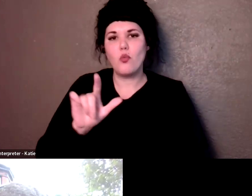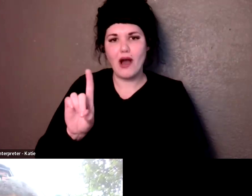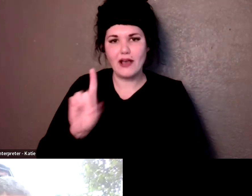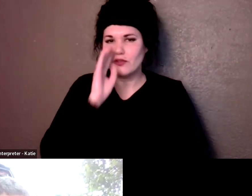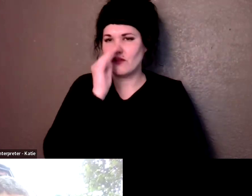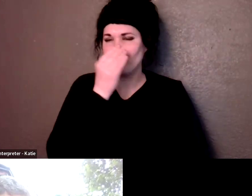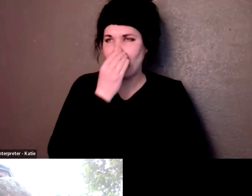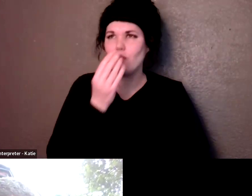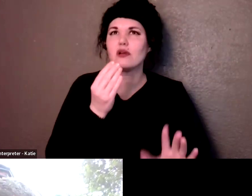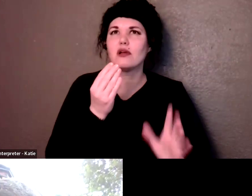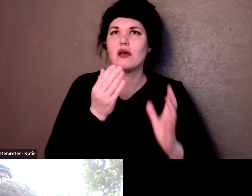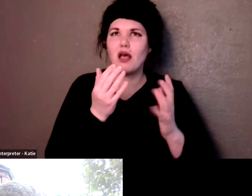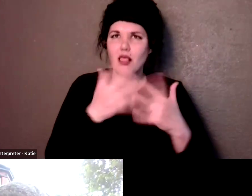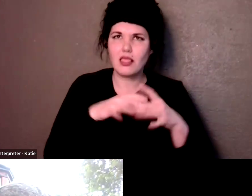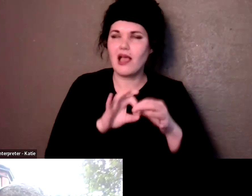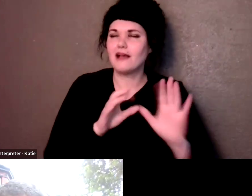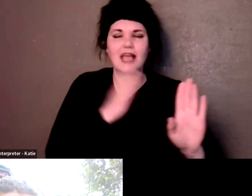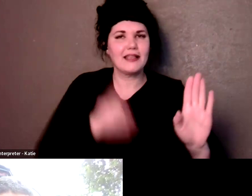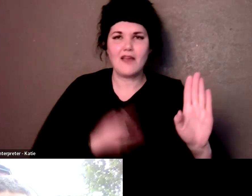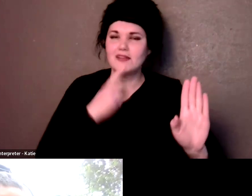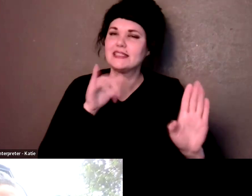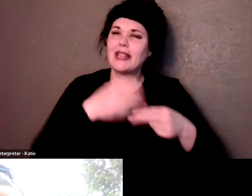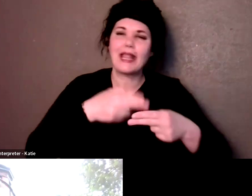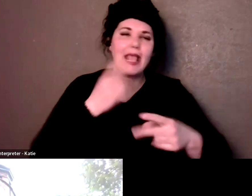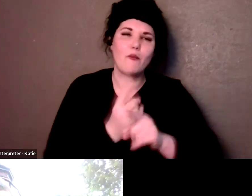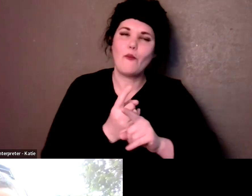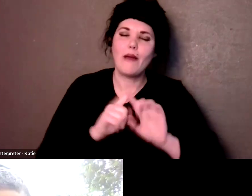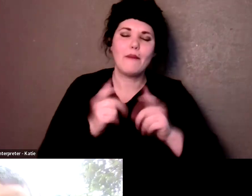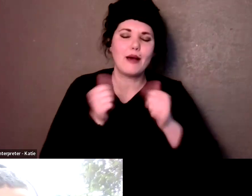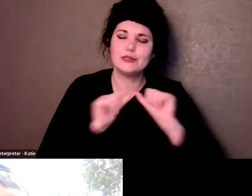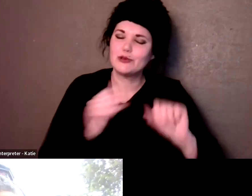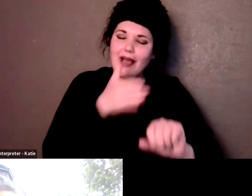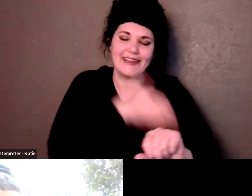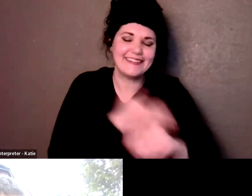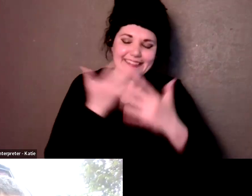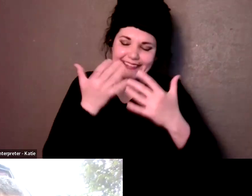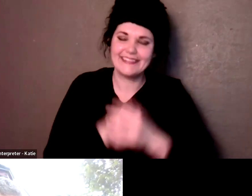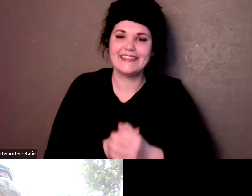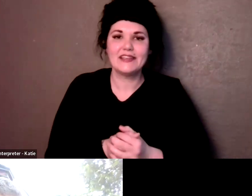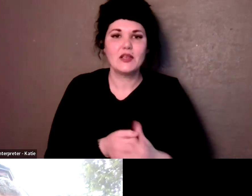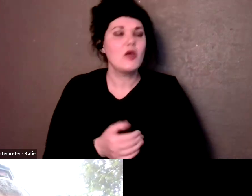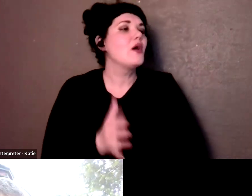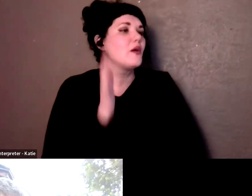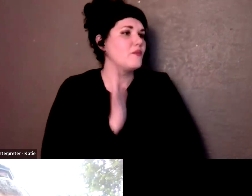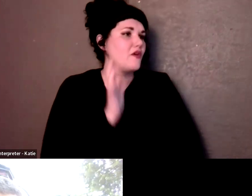I promise, I'm working on it *LAUGHS.* EARL: We used to be the Western Mass Recovery Learning Community, which